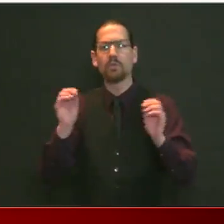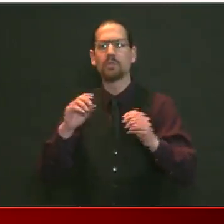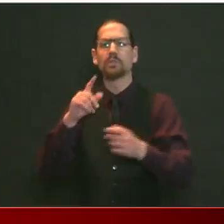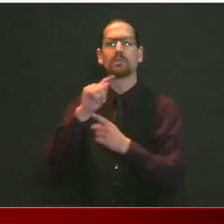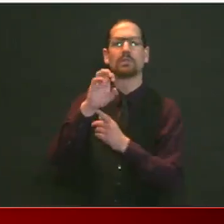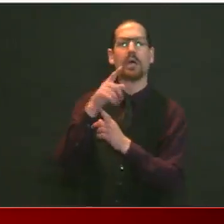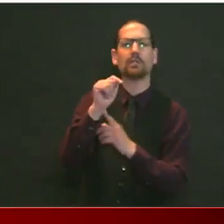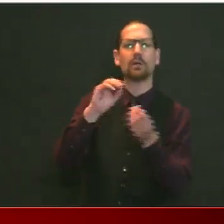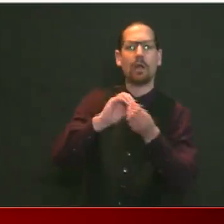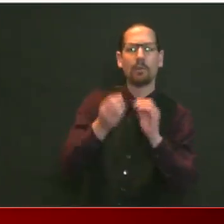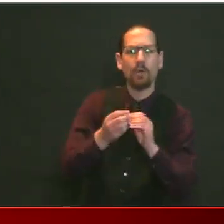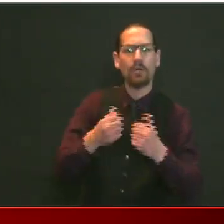THE ACTUAL CONTACTS ON SOMEONE'S PHONE